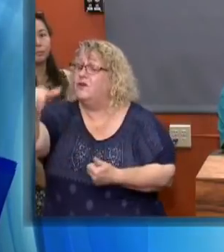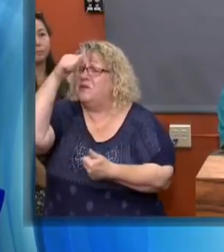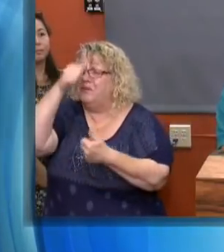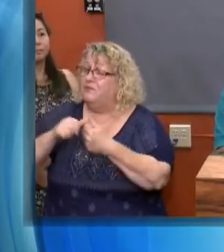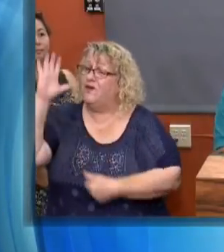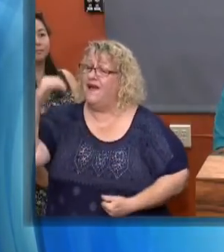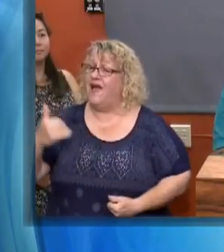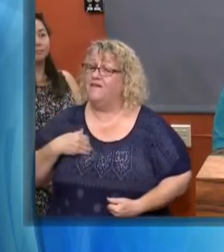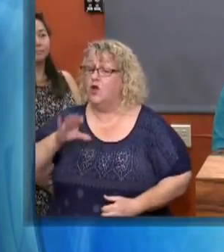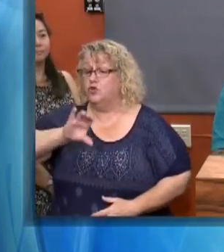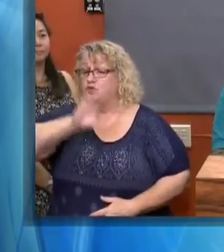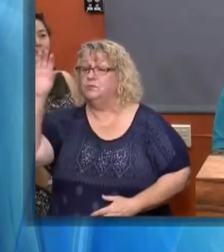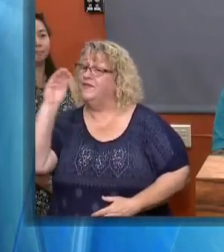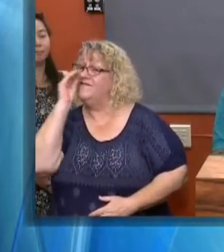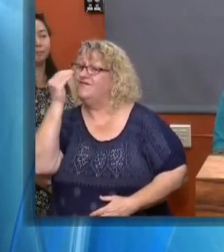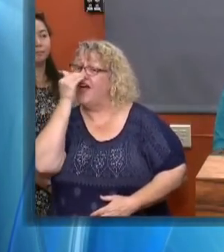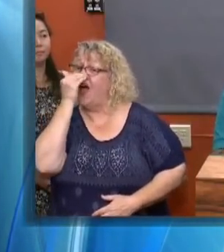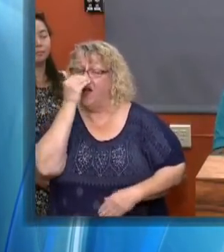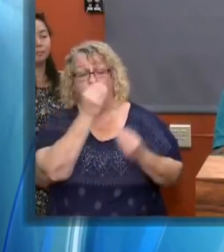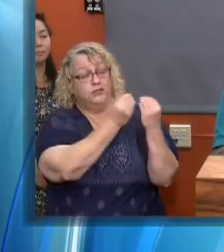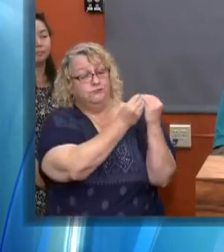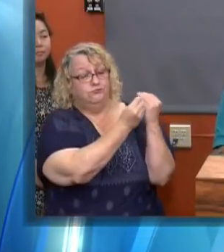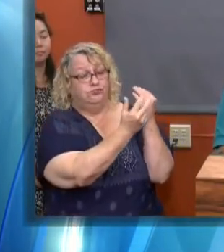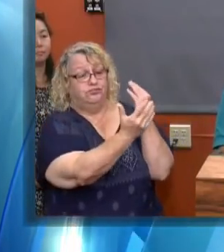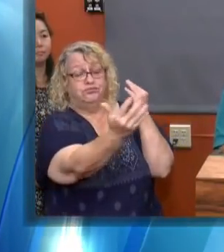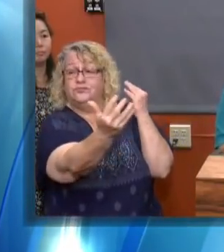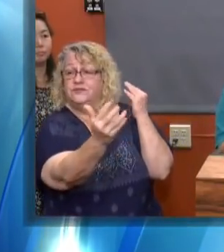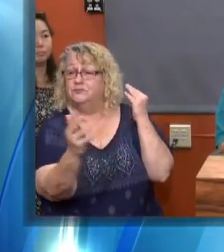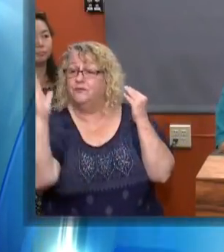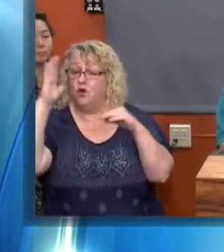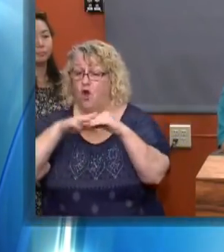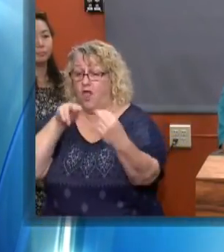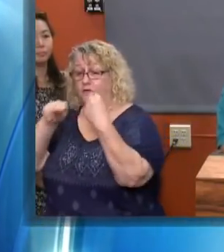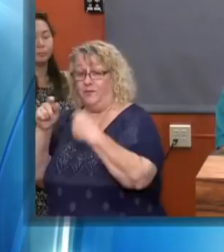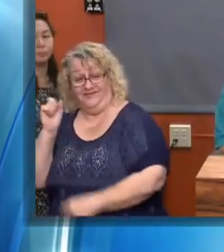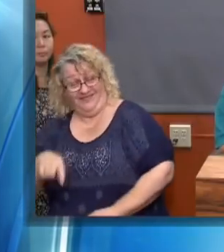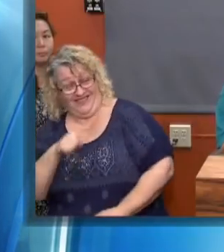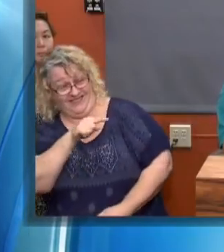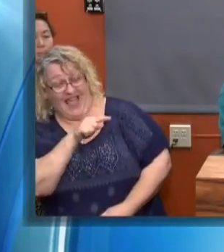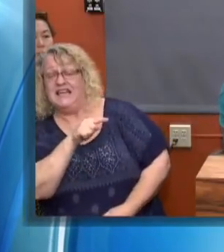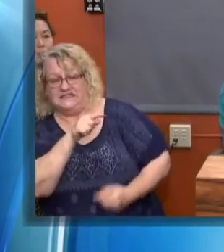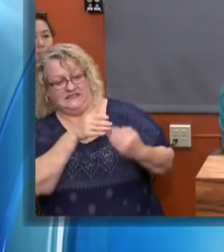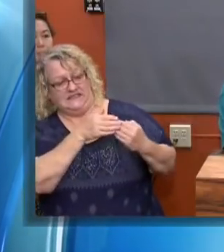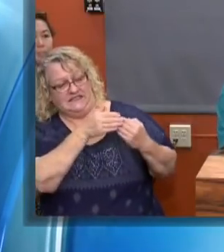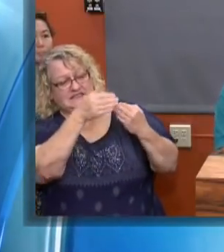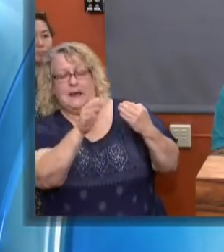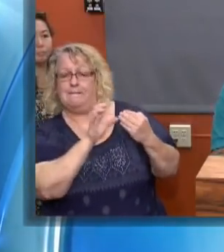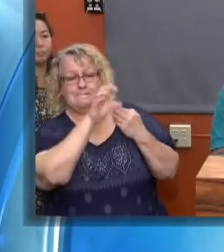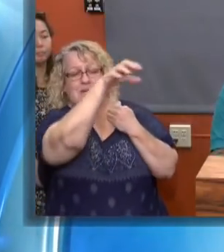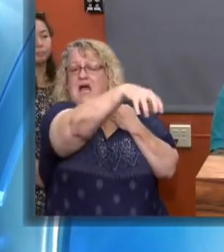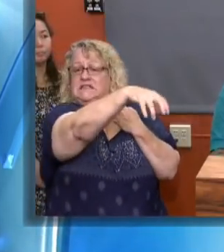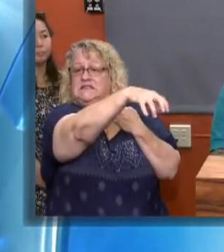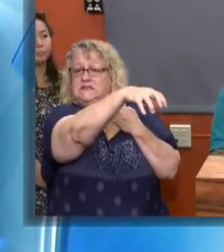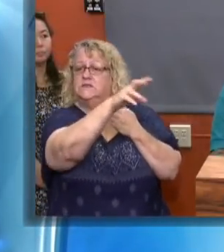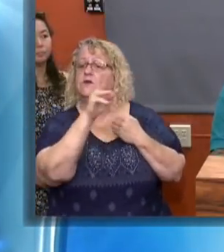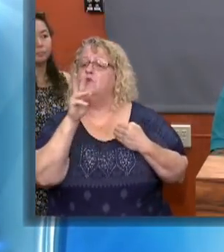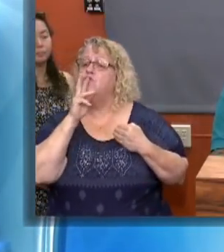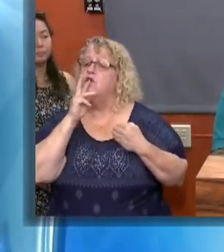WATER SUPPLY WATER TANK. FOR SOME OF THE OLD TANKS,